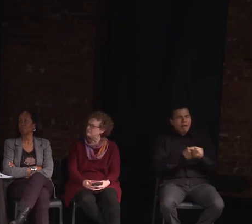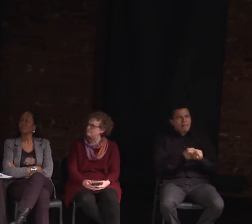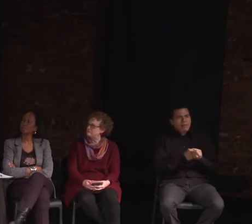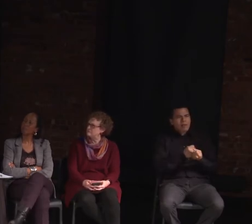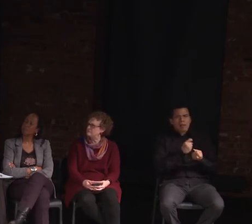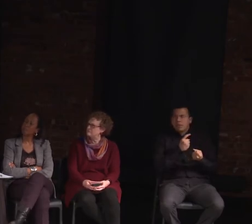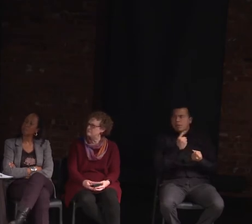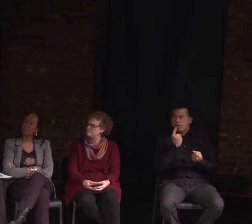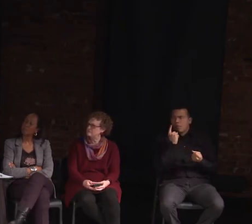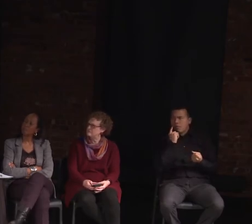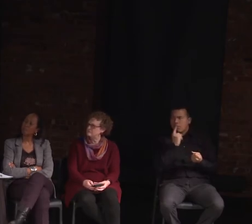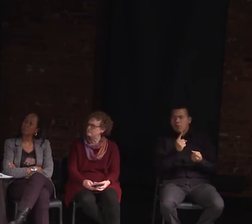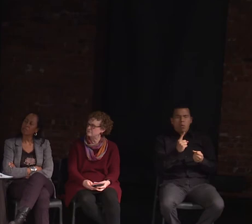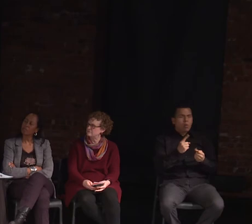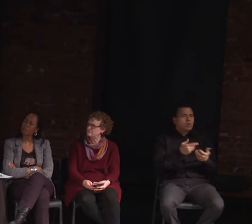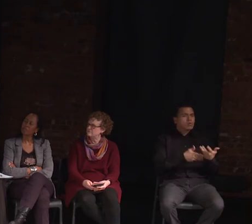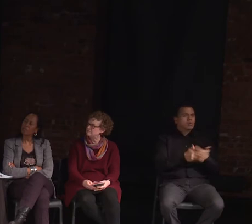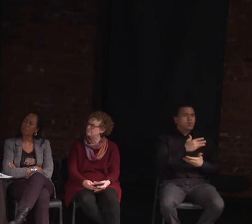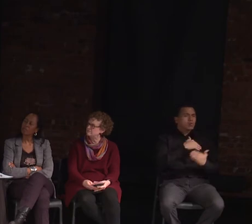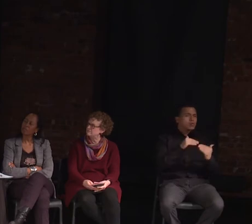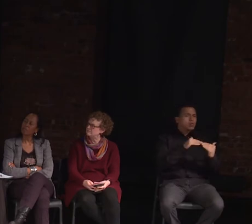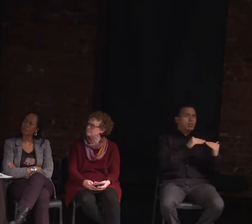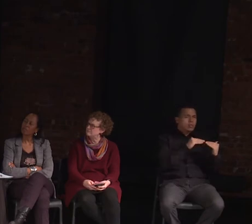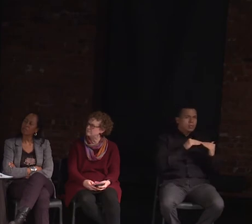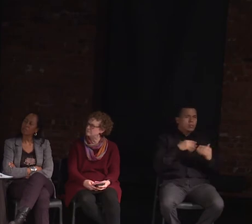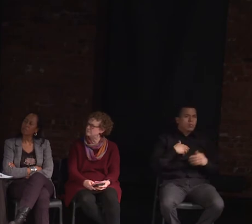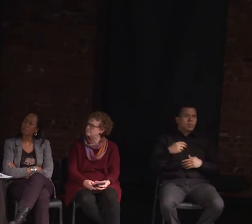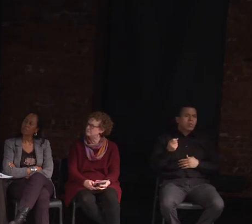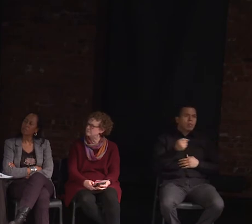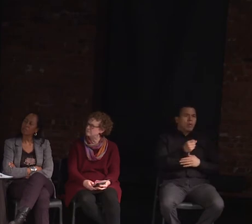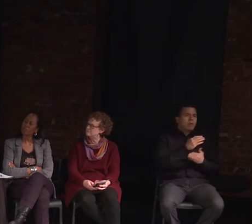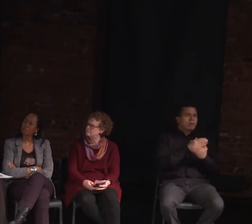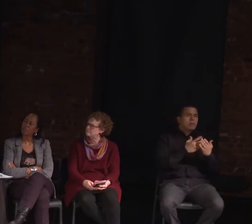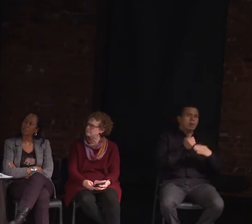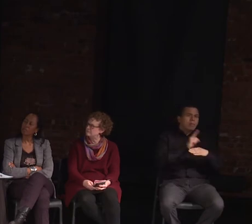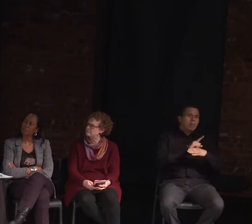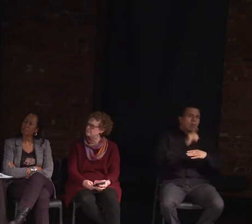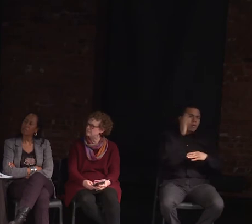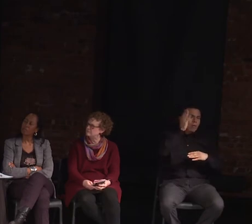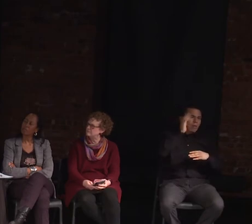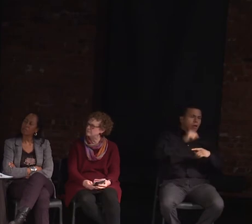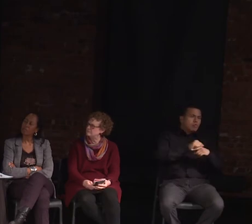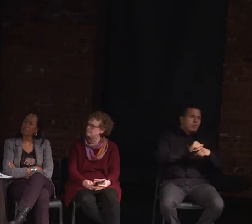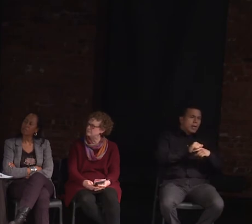around racial justice. We brought Race Forward in to do a training for folks.